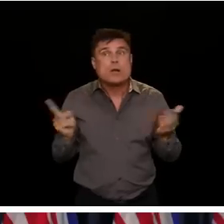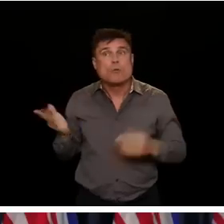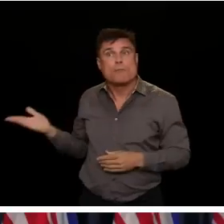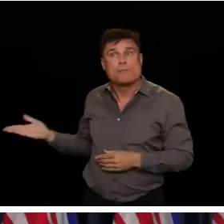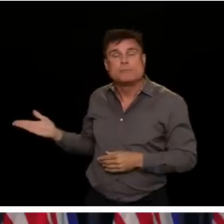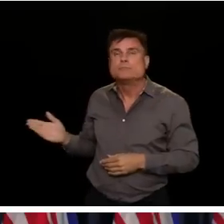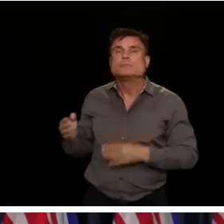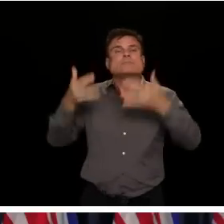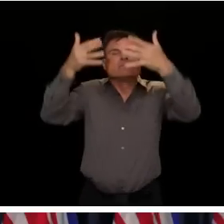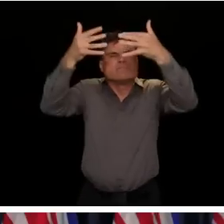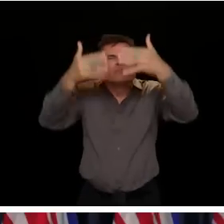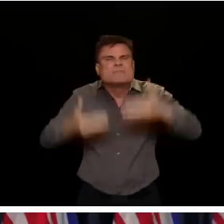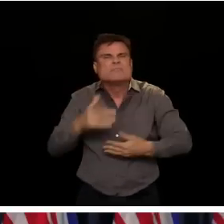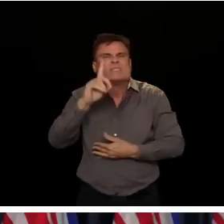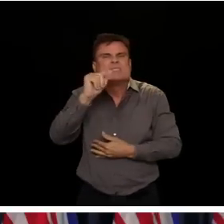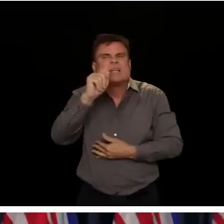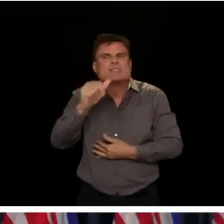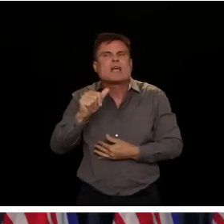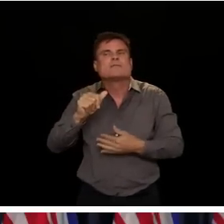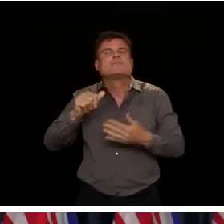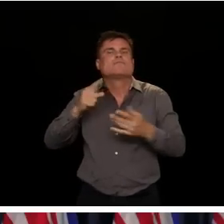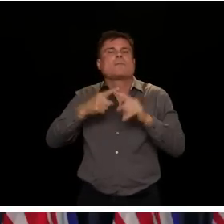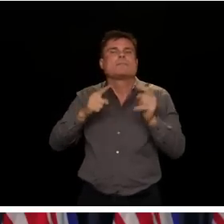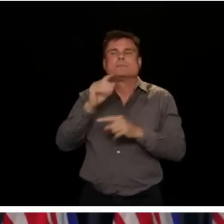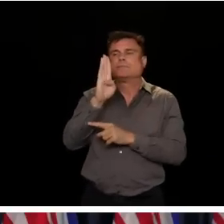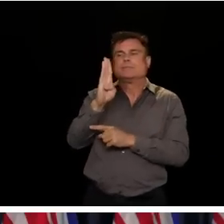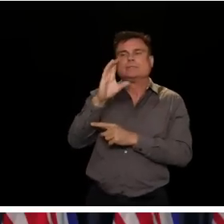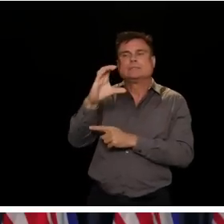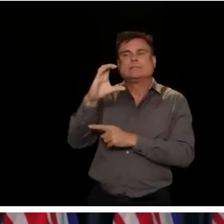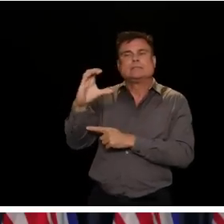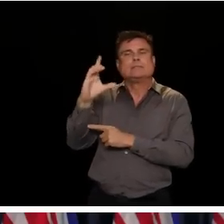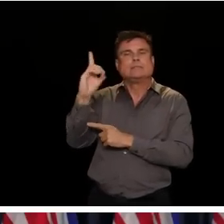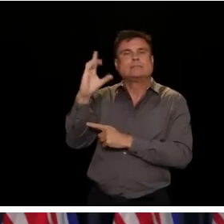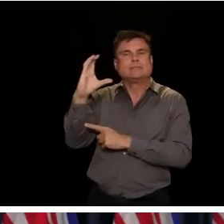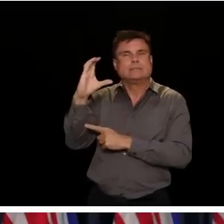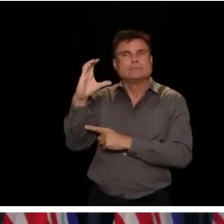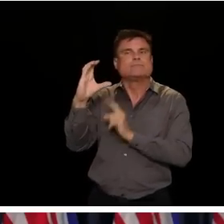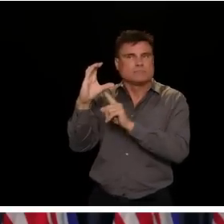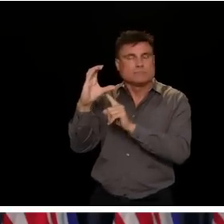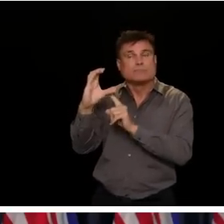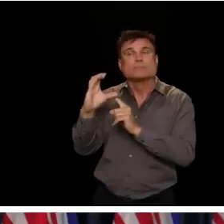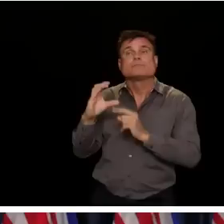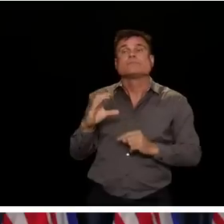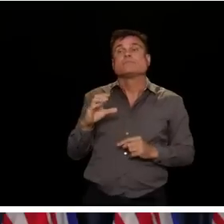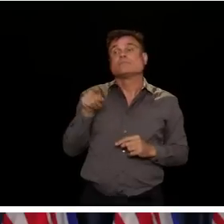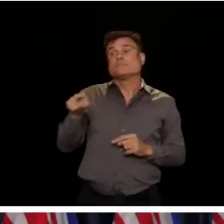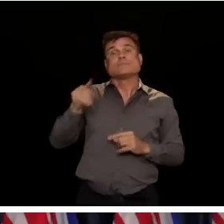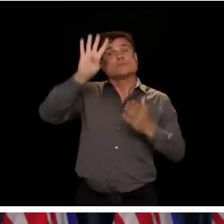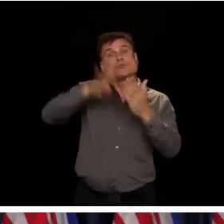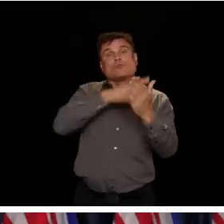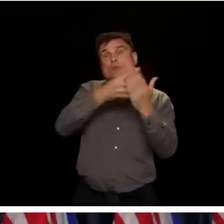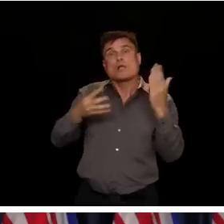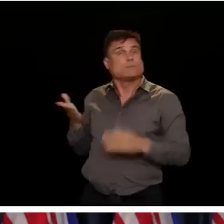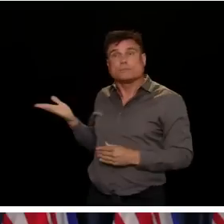that they are illustrative, not predictive of what is happening, they tell us a lot about where we are right now